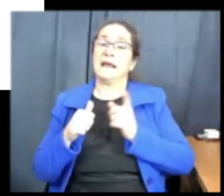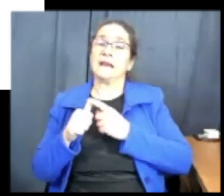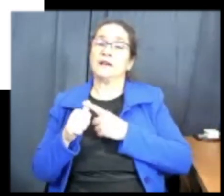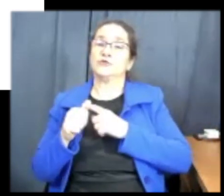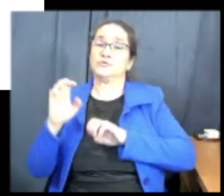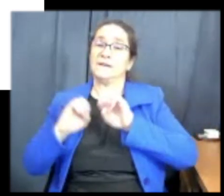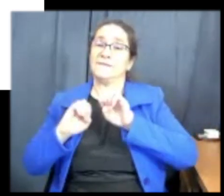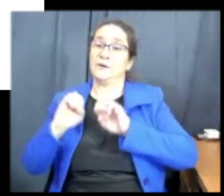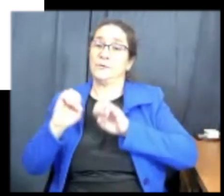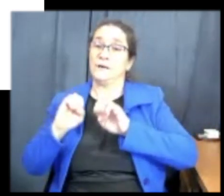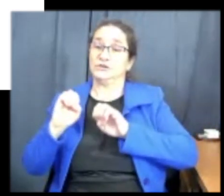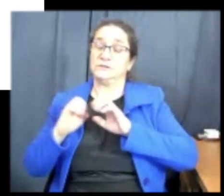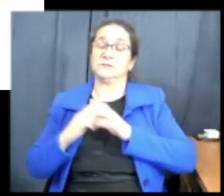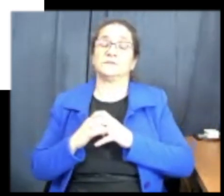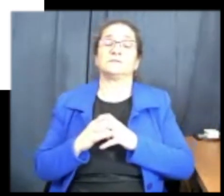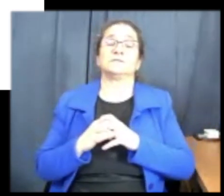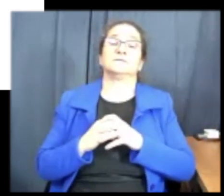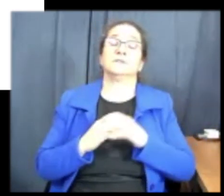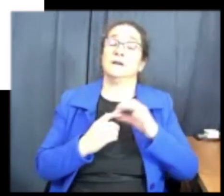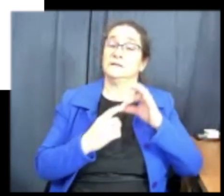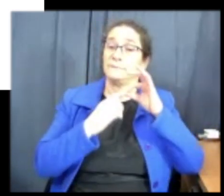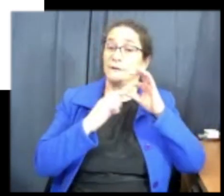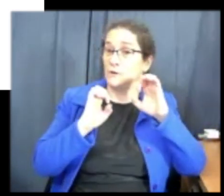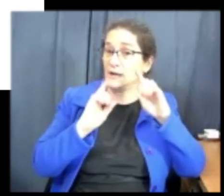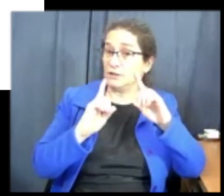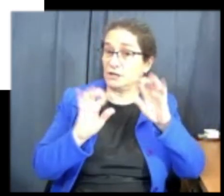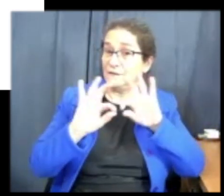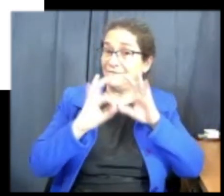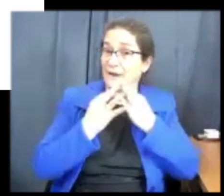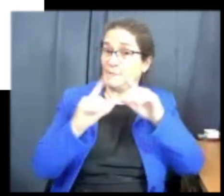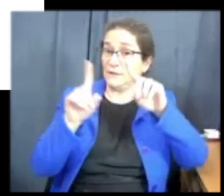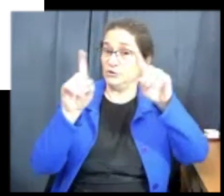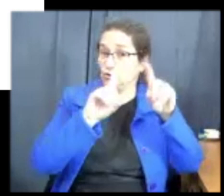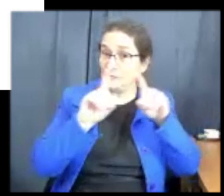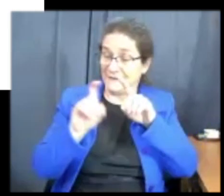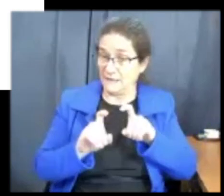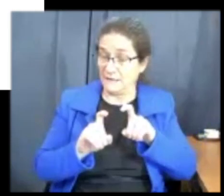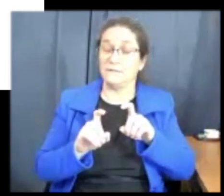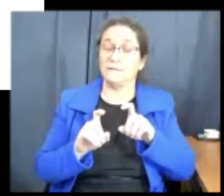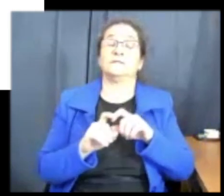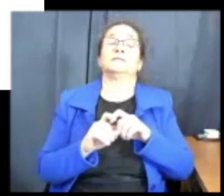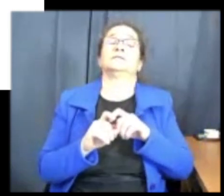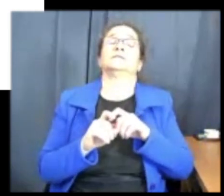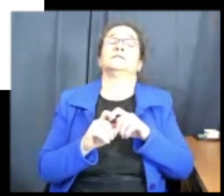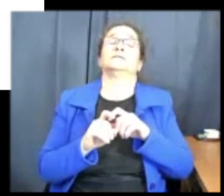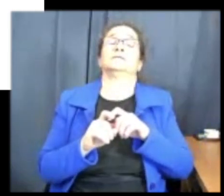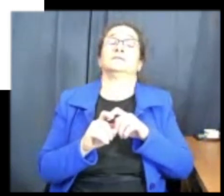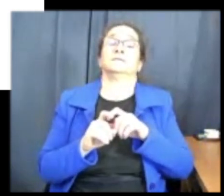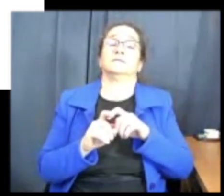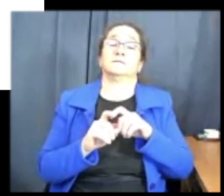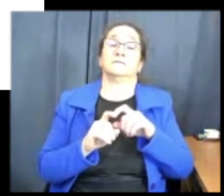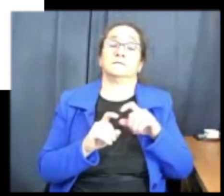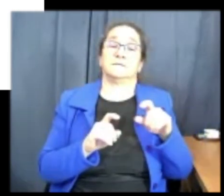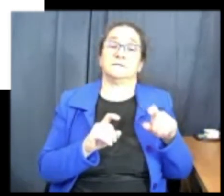your special education family survey, secondary transition